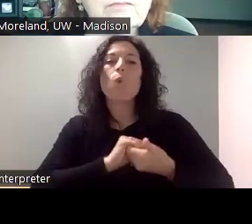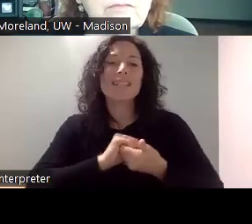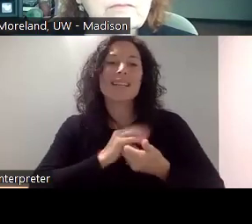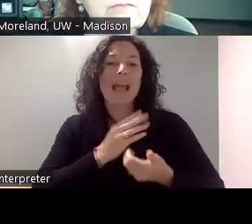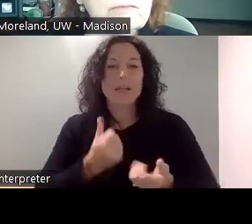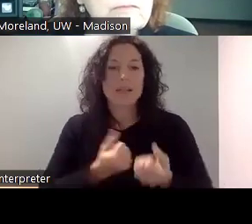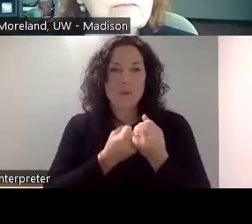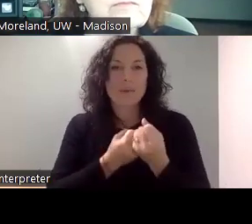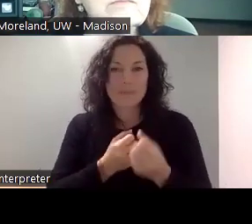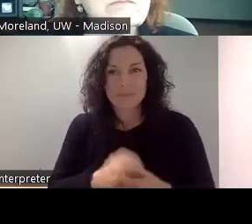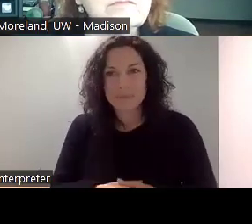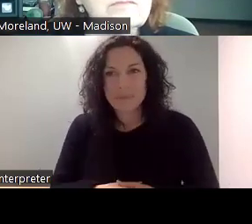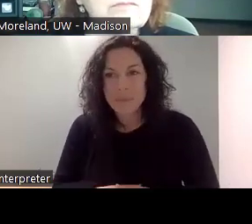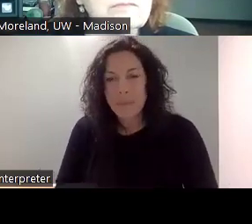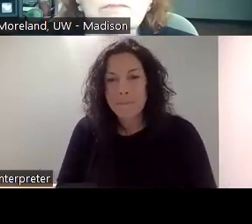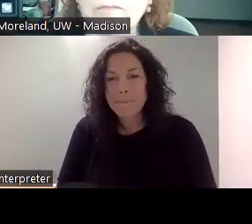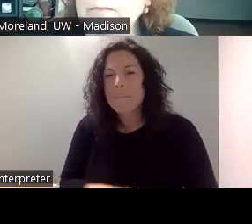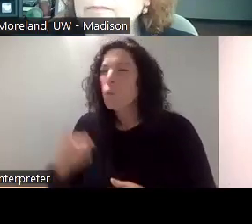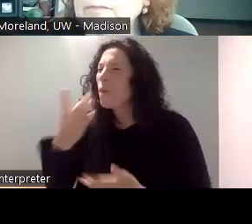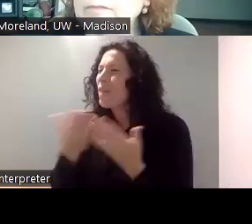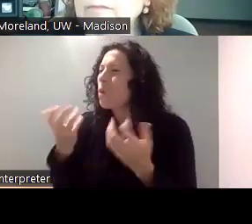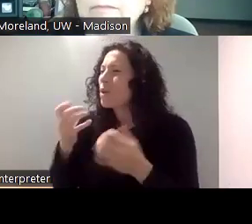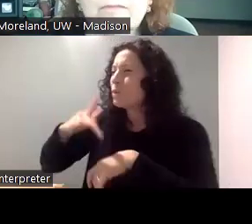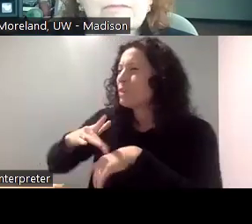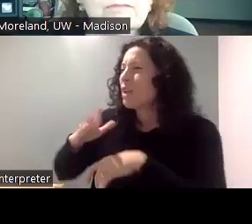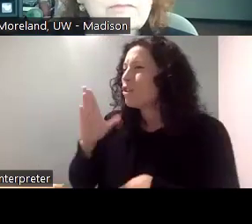Elizabeth Peloso: One thing I wanted to make sure we touched on a little bit, Geeta,